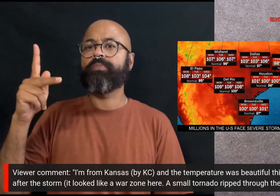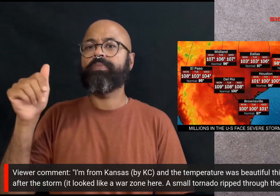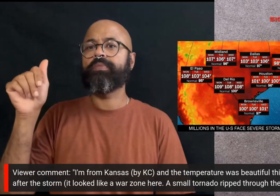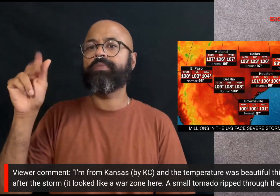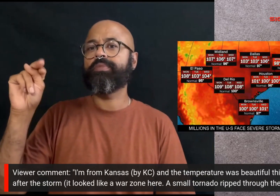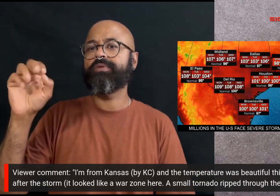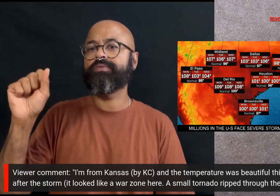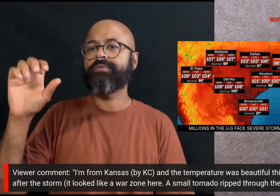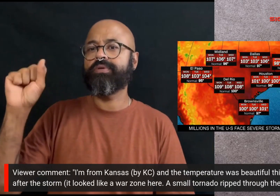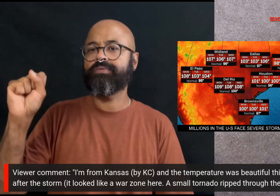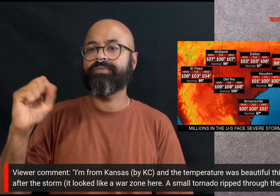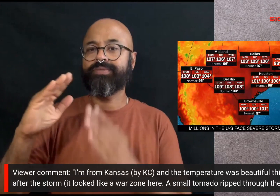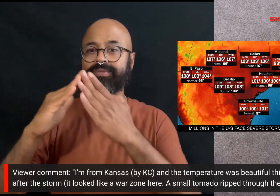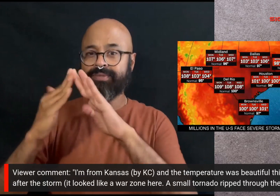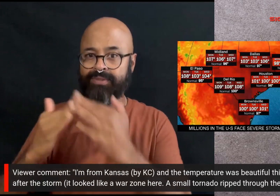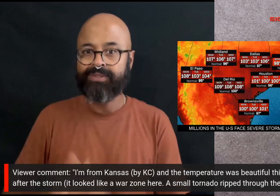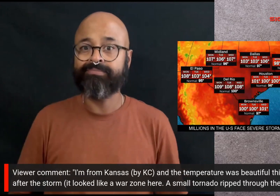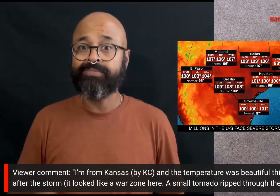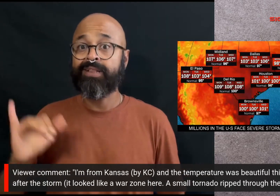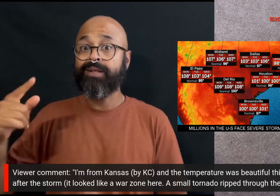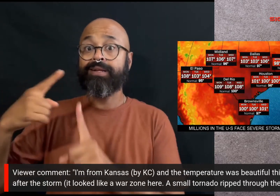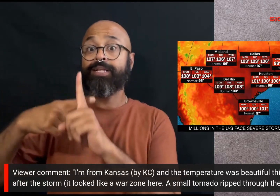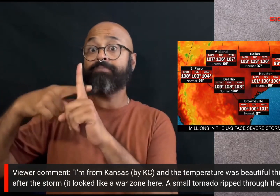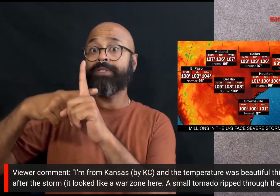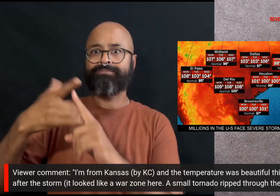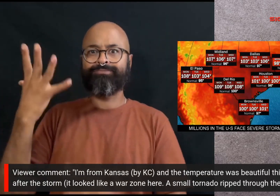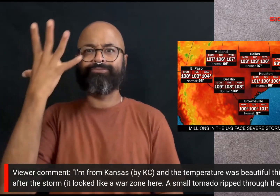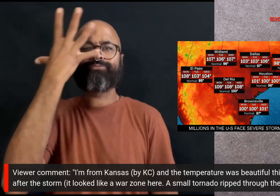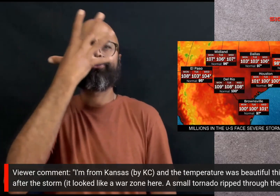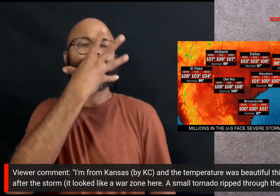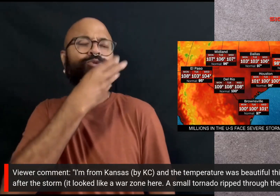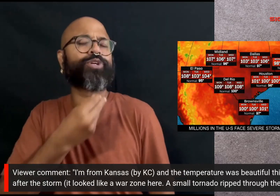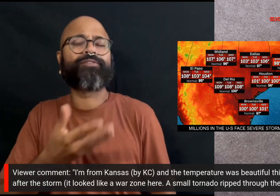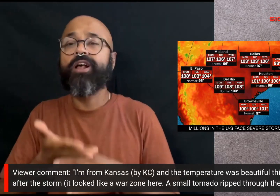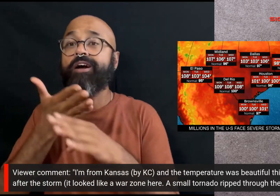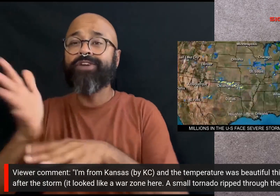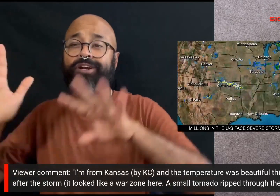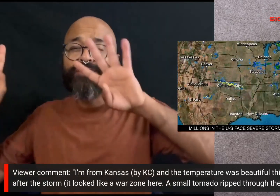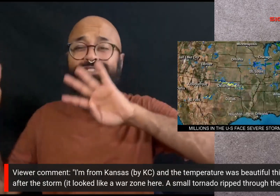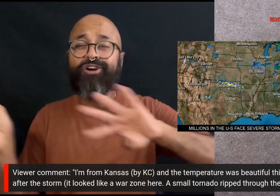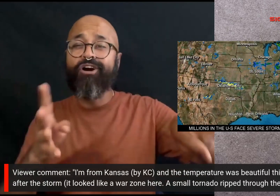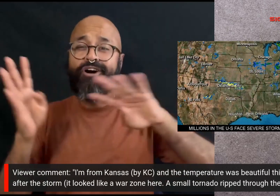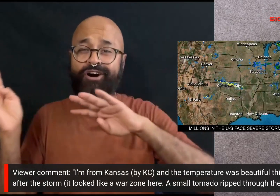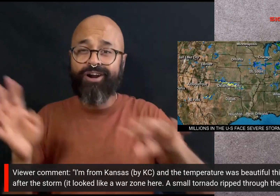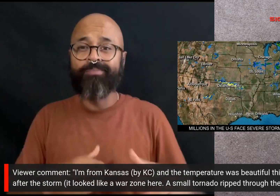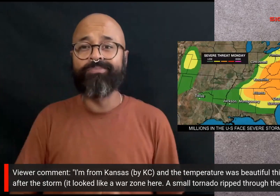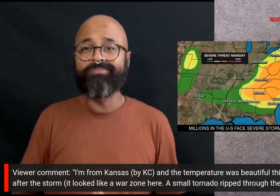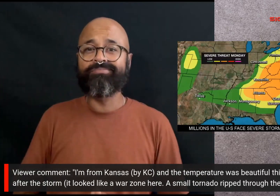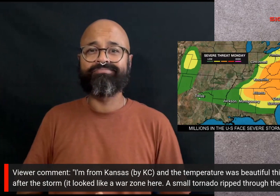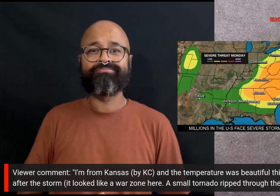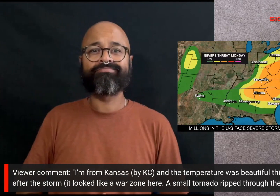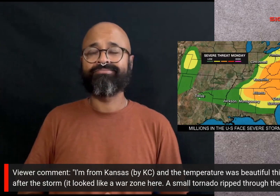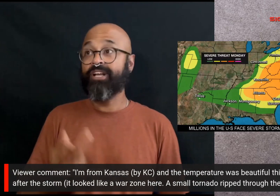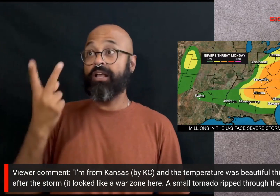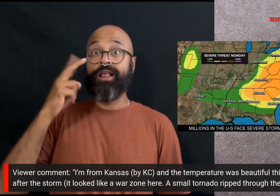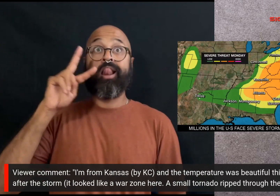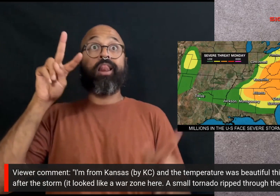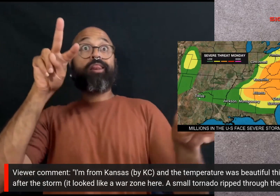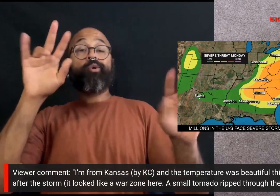I'm from Kansas City and the temperature was beautiful after the storm, but it looked like a war zone here.